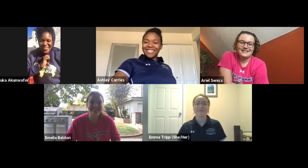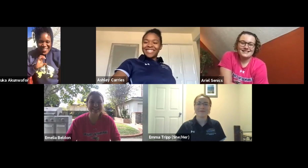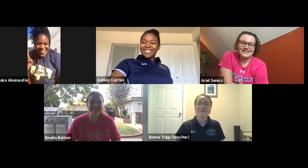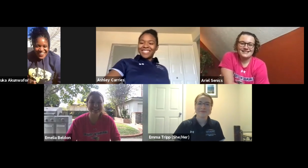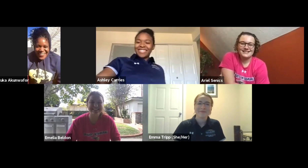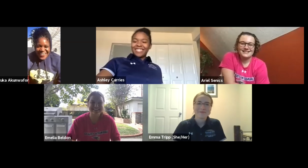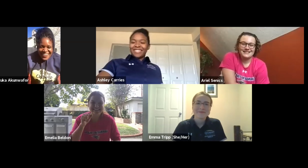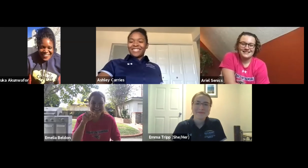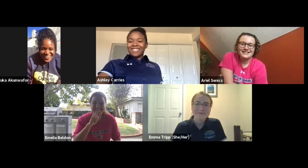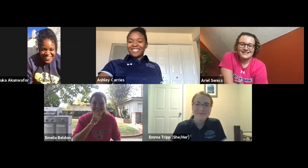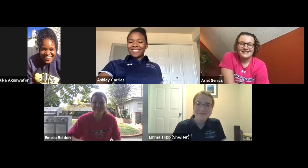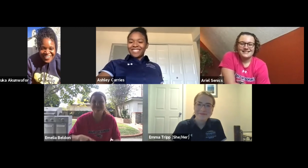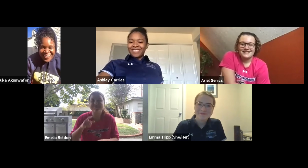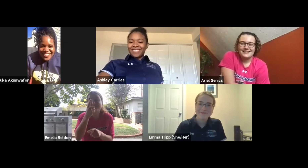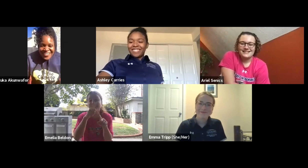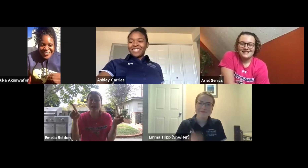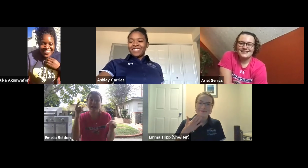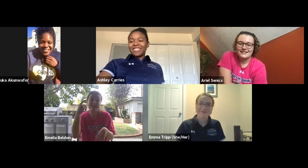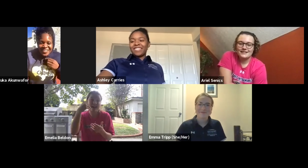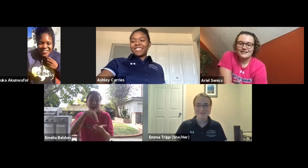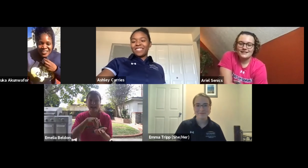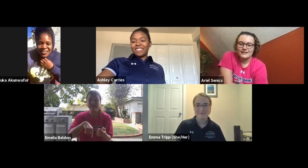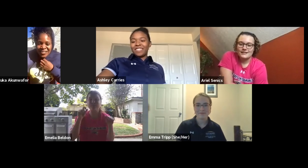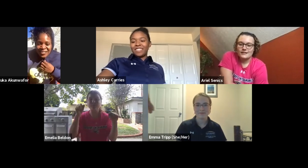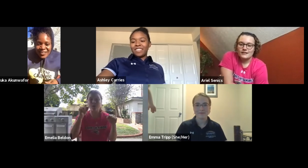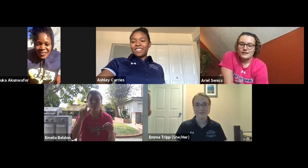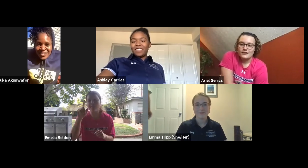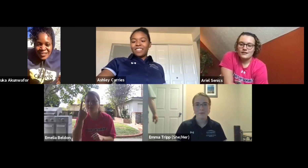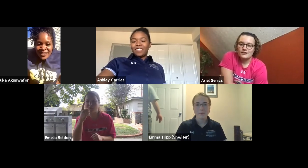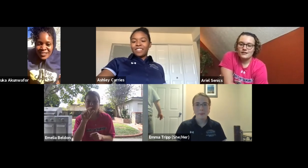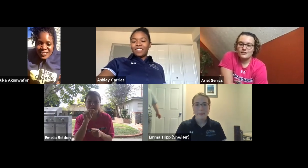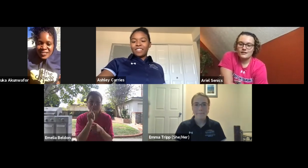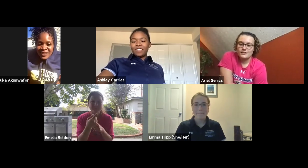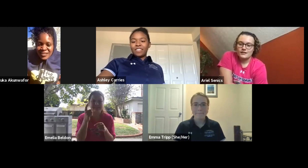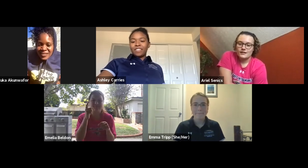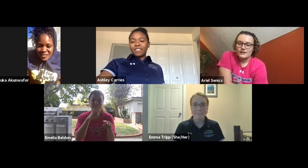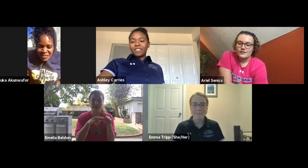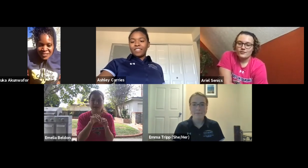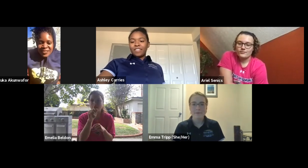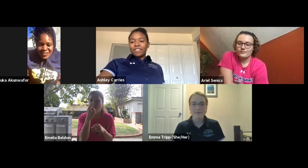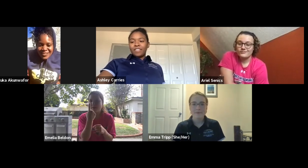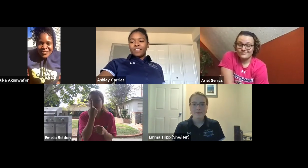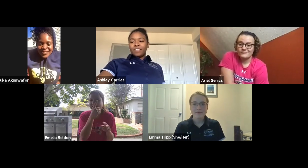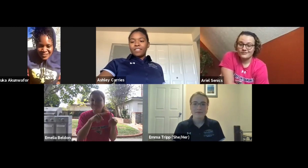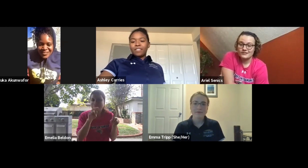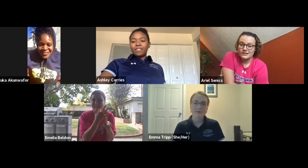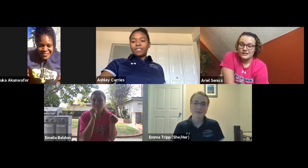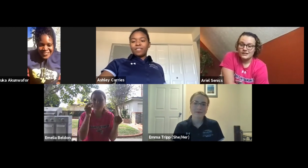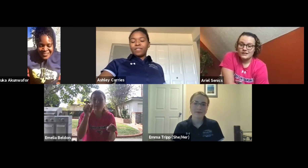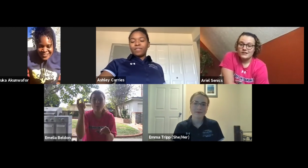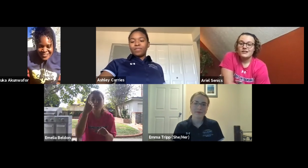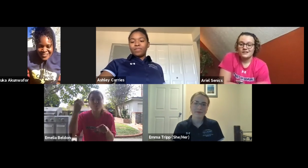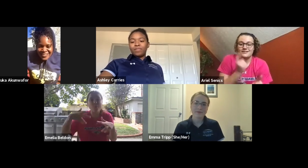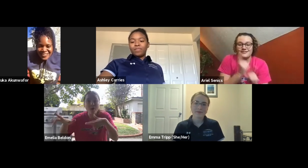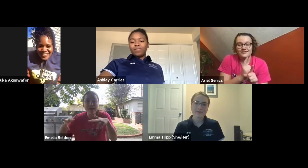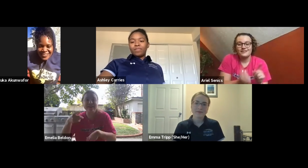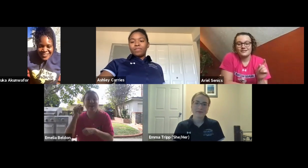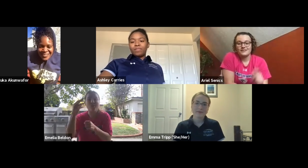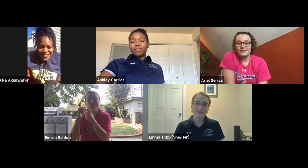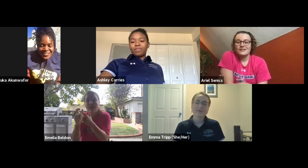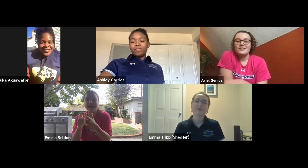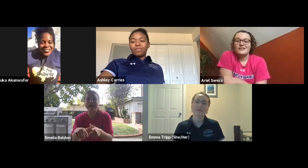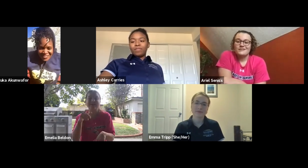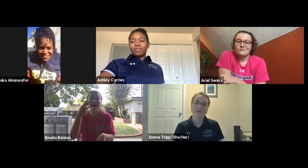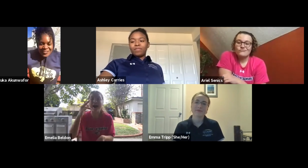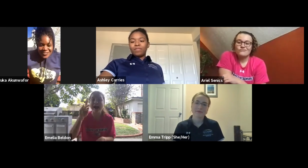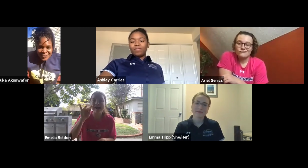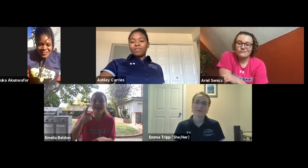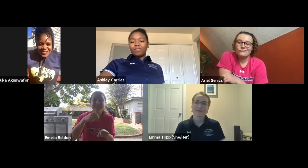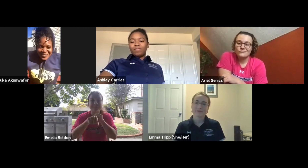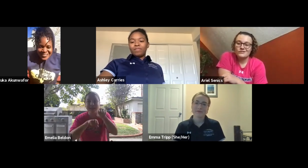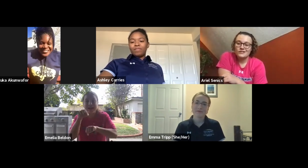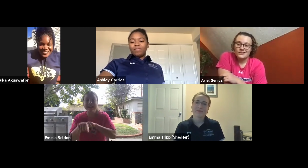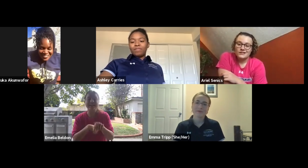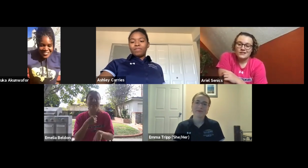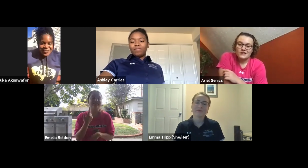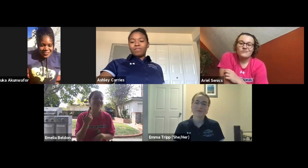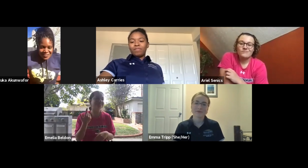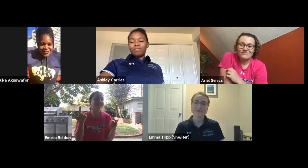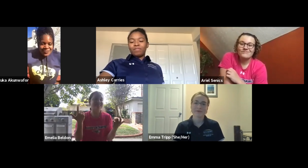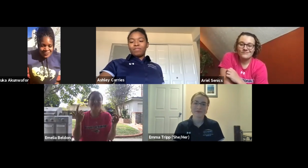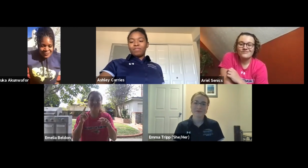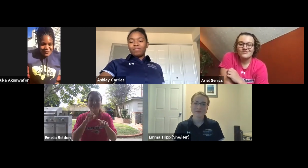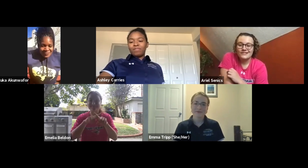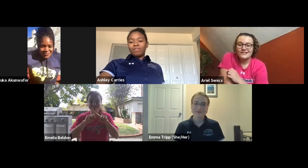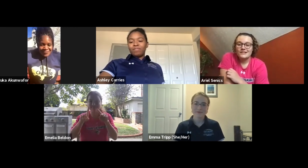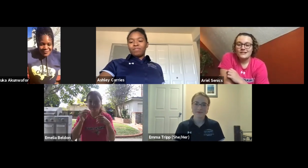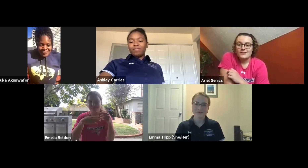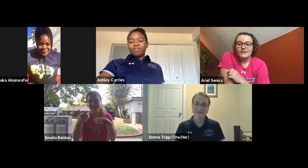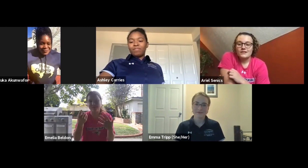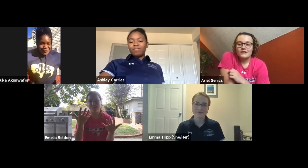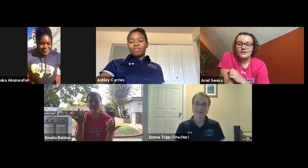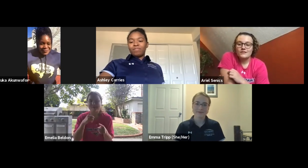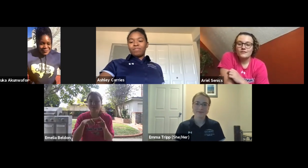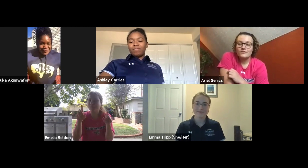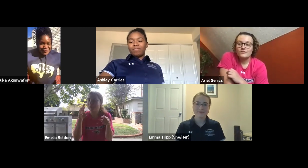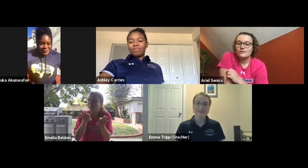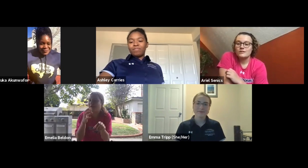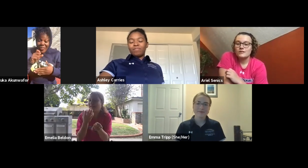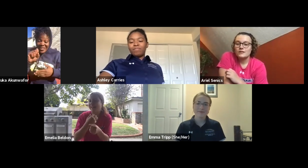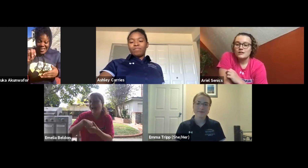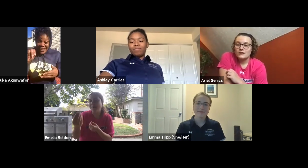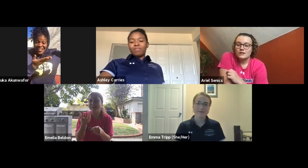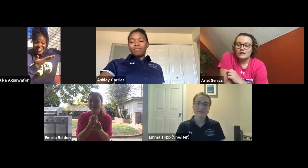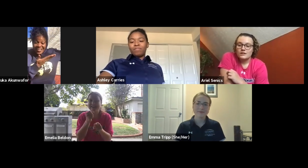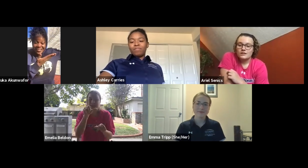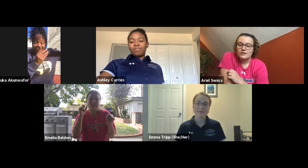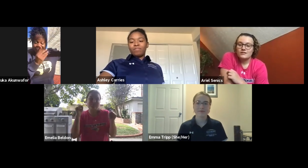>Yes, sure. But again exercising for only 20 minutes, is just one exercise. You could also go out for a walk, go running, hiking, biking, or whatever you want. It’s just important that you get out and get some exercise in.